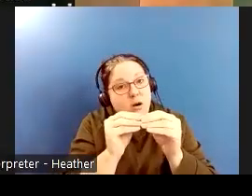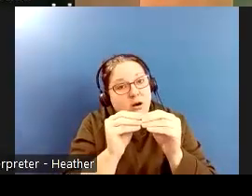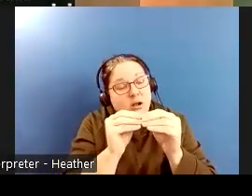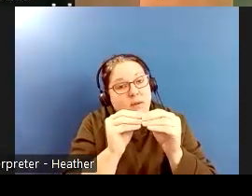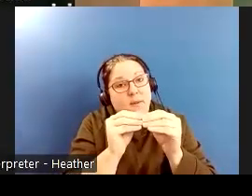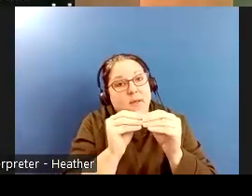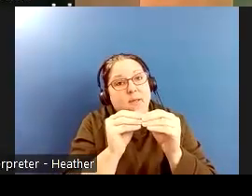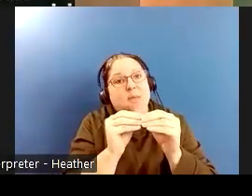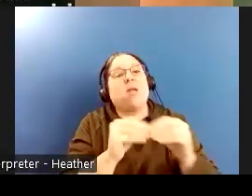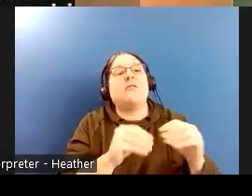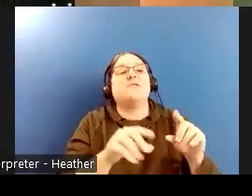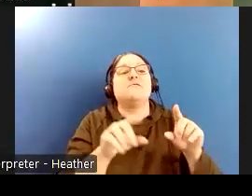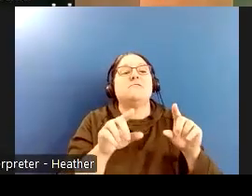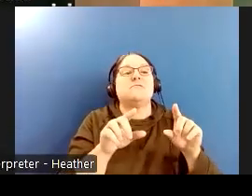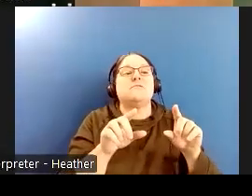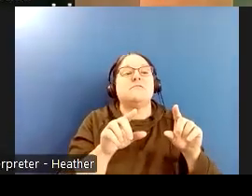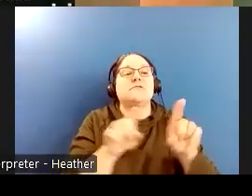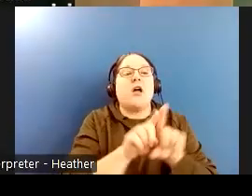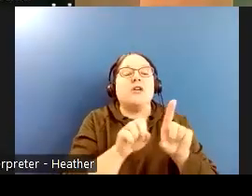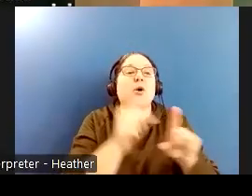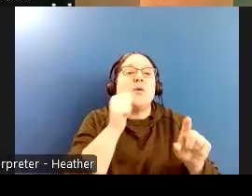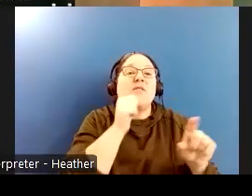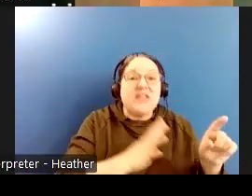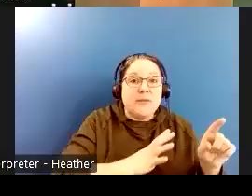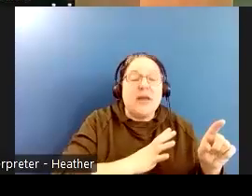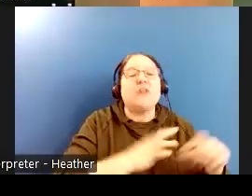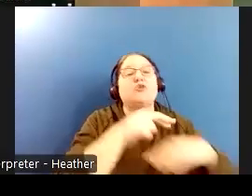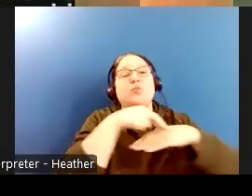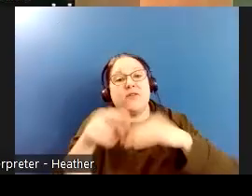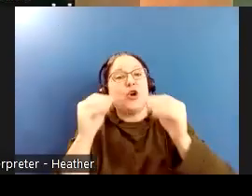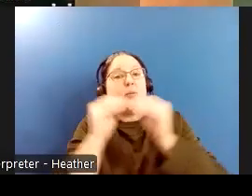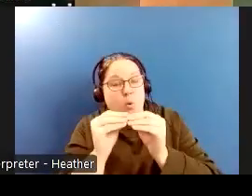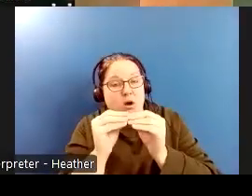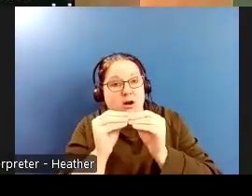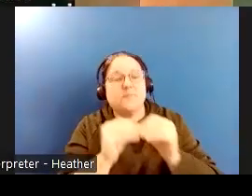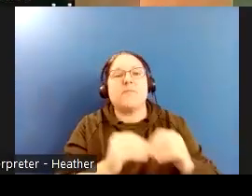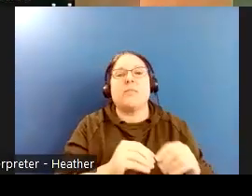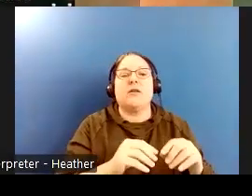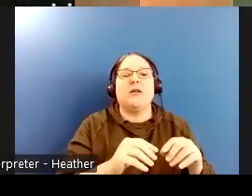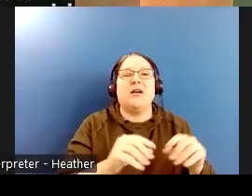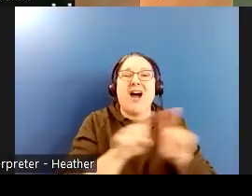sex also predicted more likelihood of referral and their average referrals per clinician was